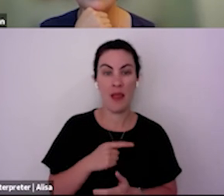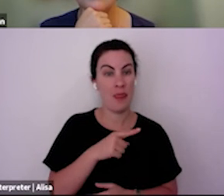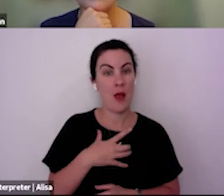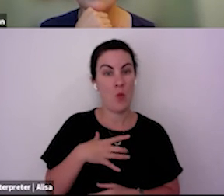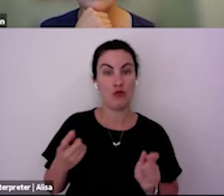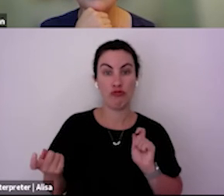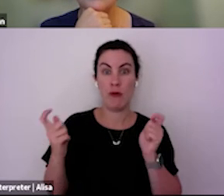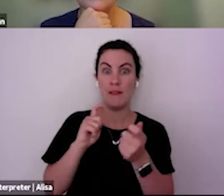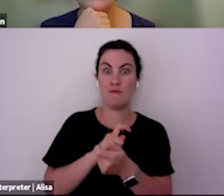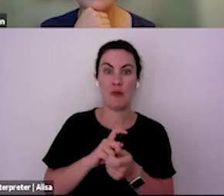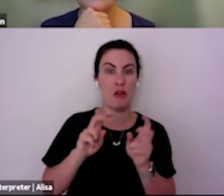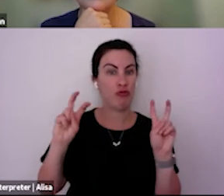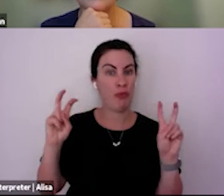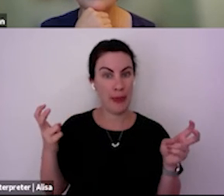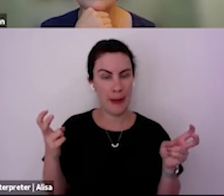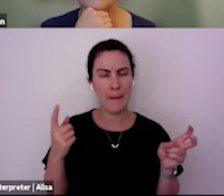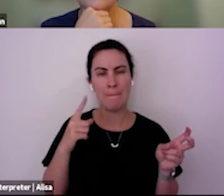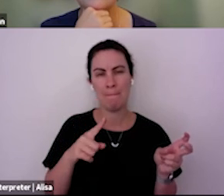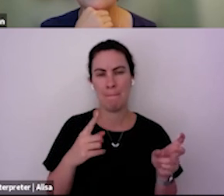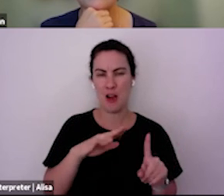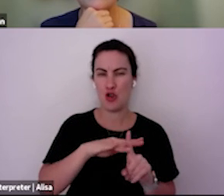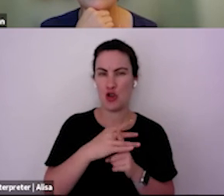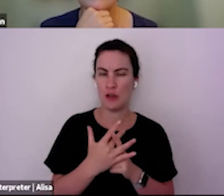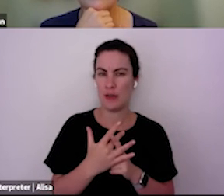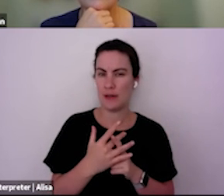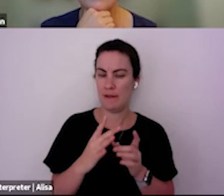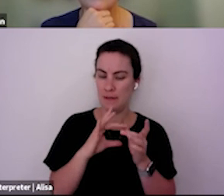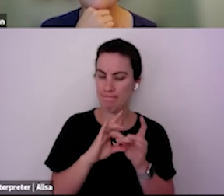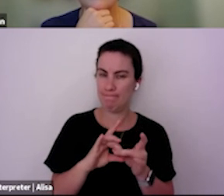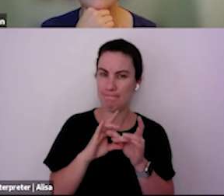putting them in a context of connection and inspiration is really important.